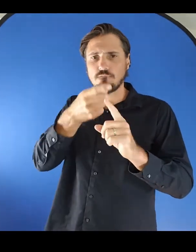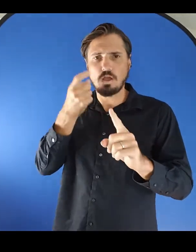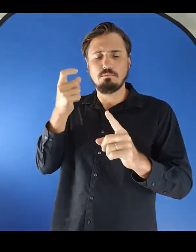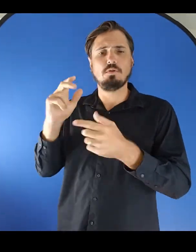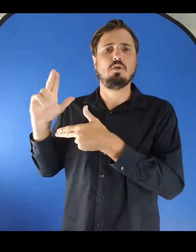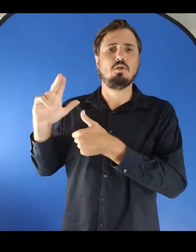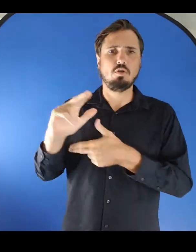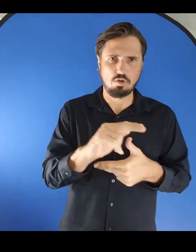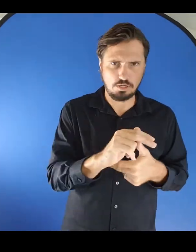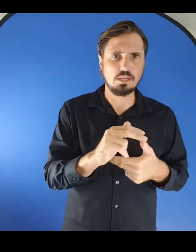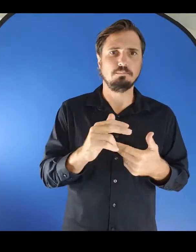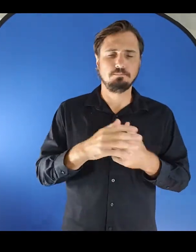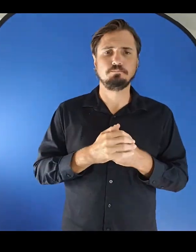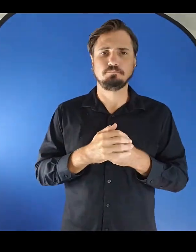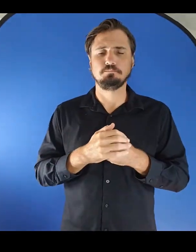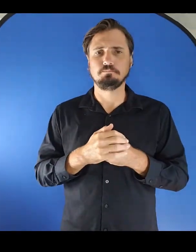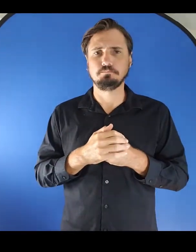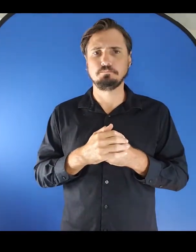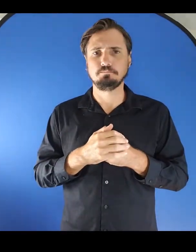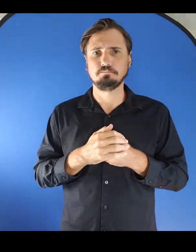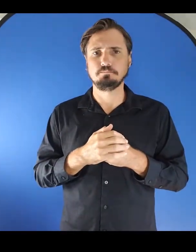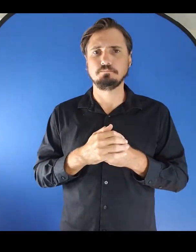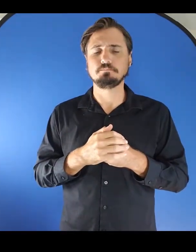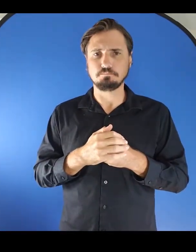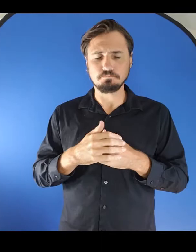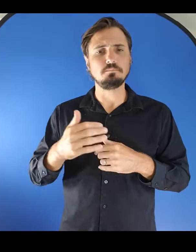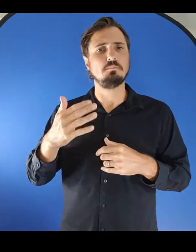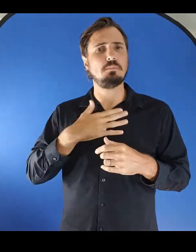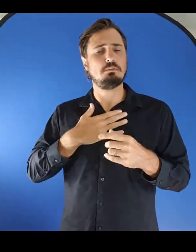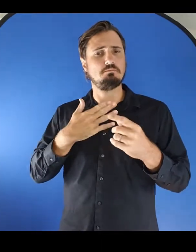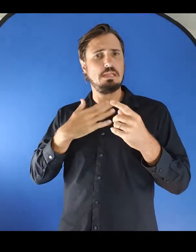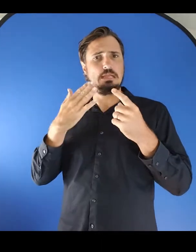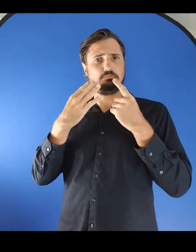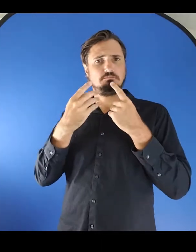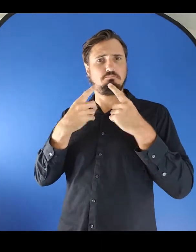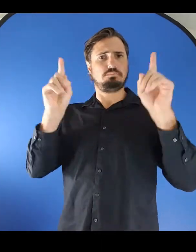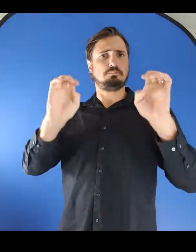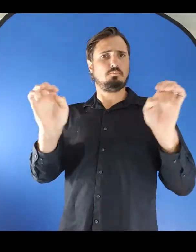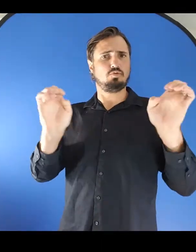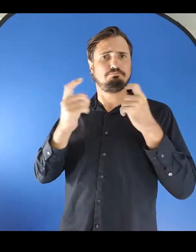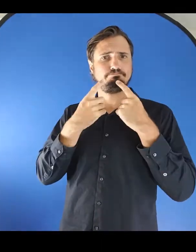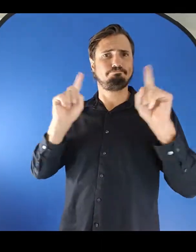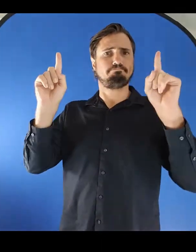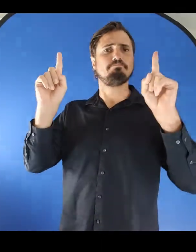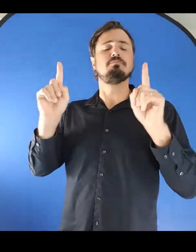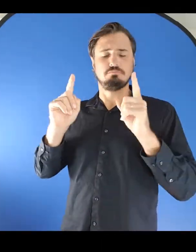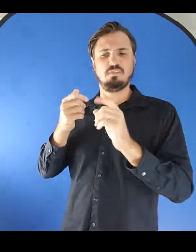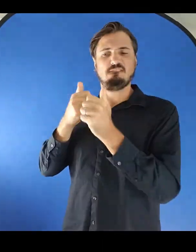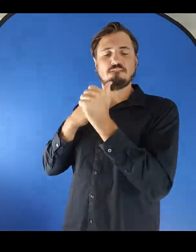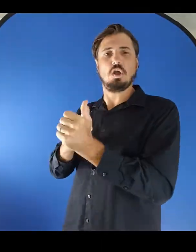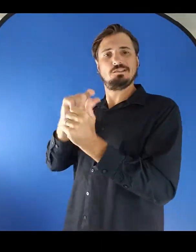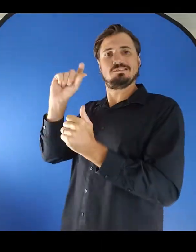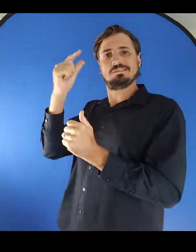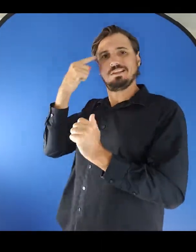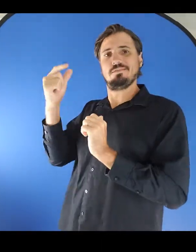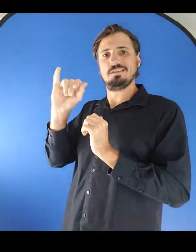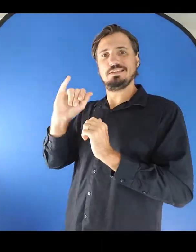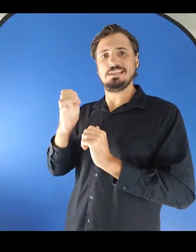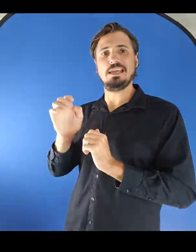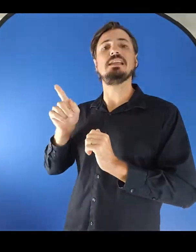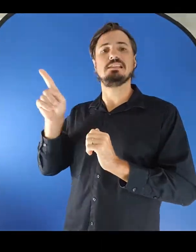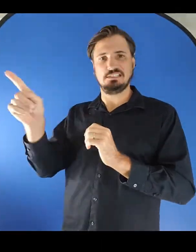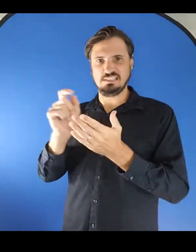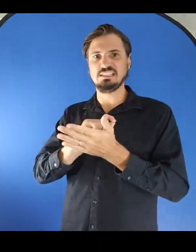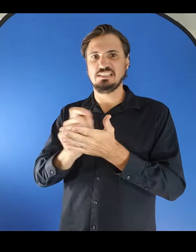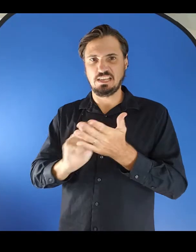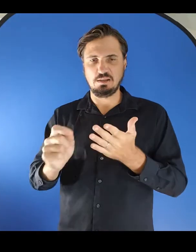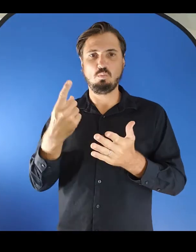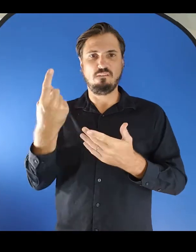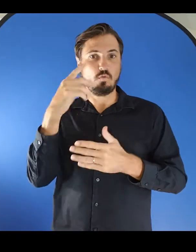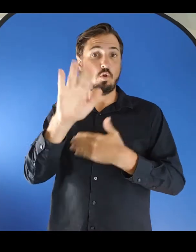safety, and welfare of the people of Kaua‘i. My proclamation follows Governor David Ige’s announcement that he signed a statewide emergency proclamation on Thursday.